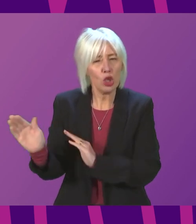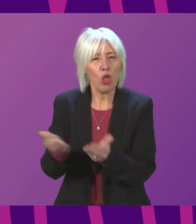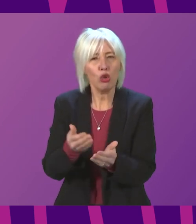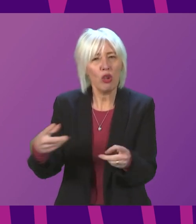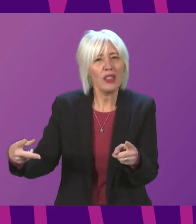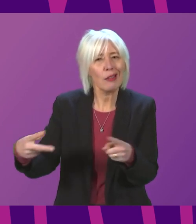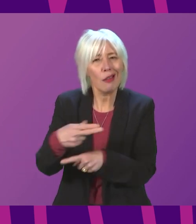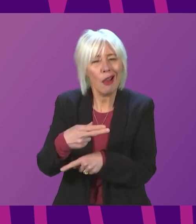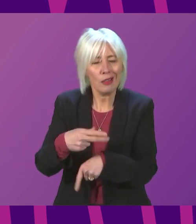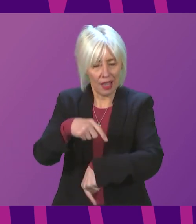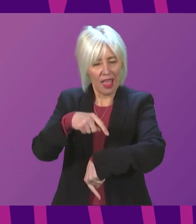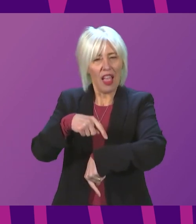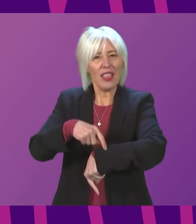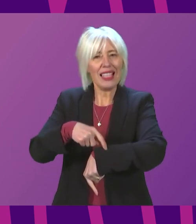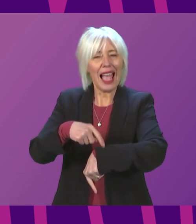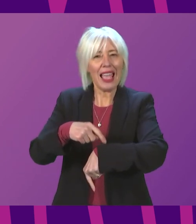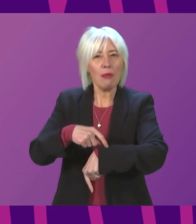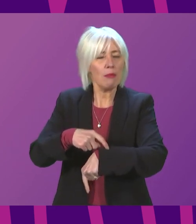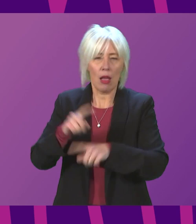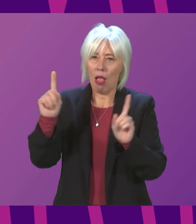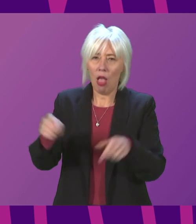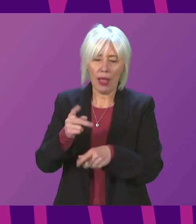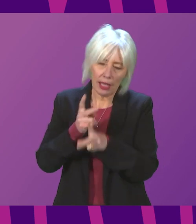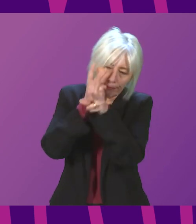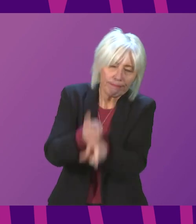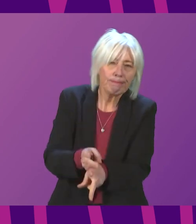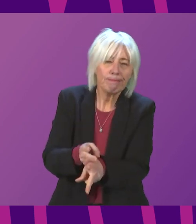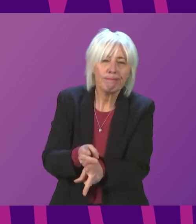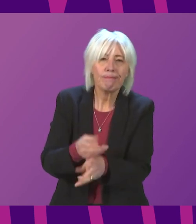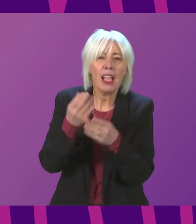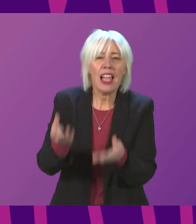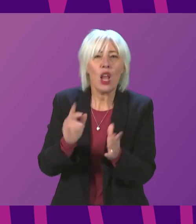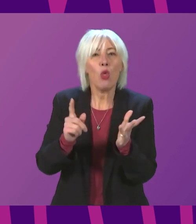slots for care can no longer be given. Given the new omicron variant and the increased